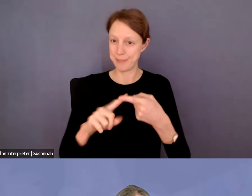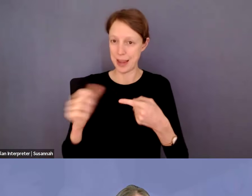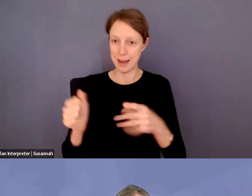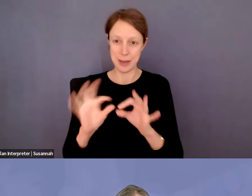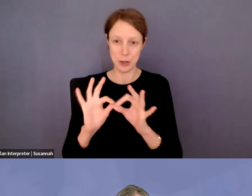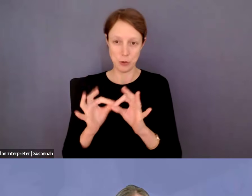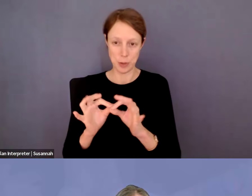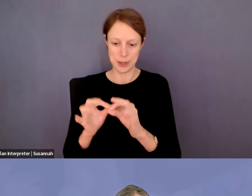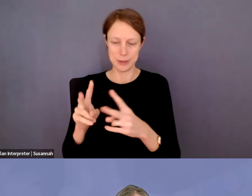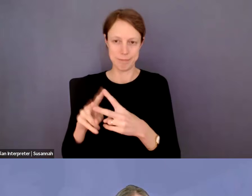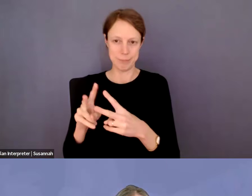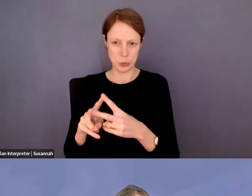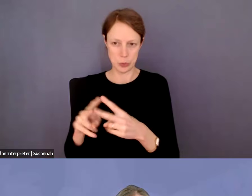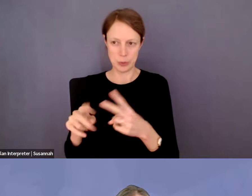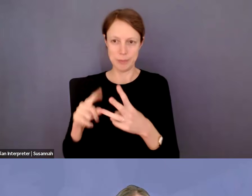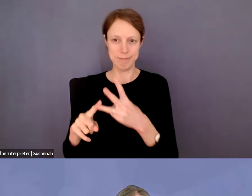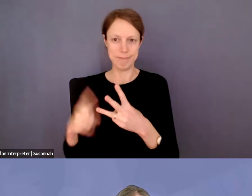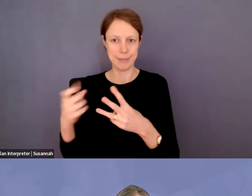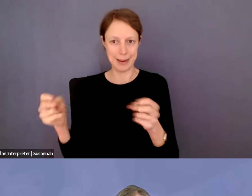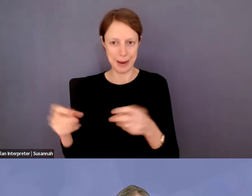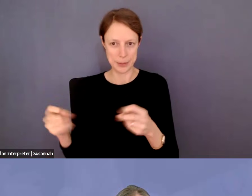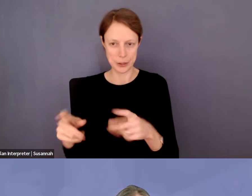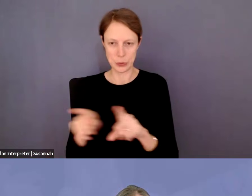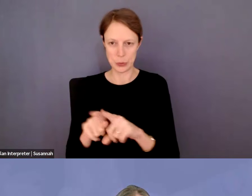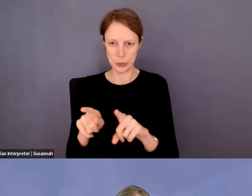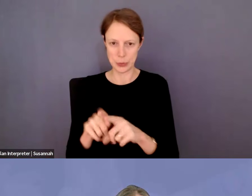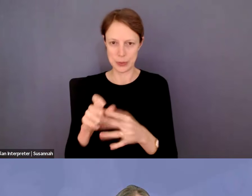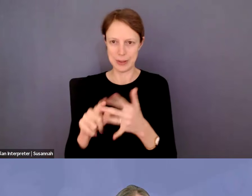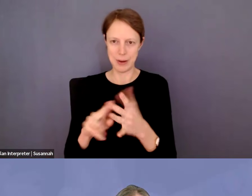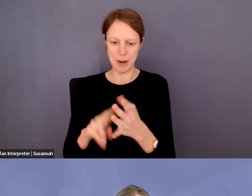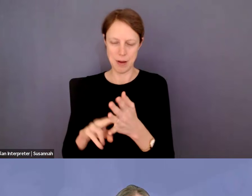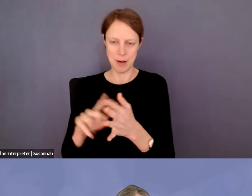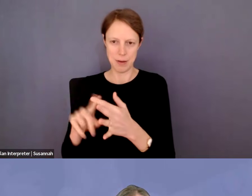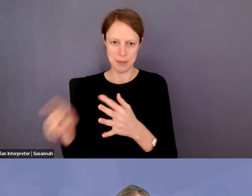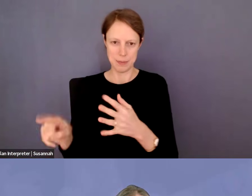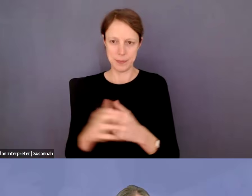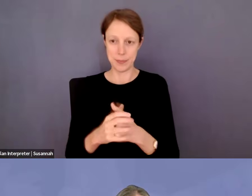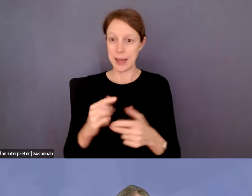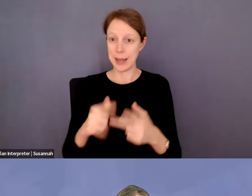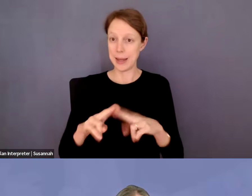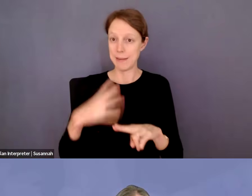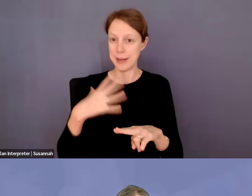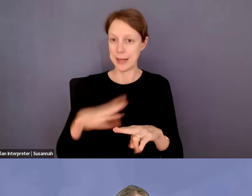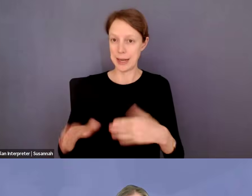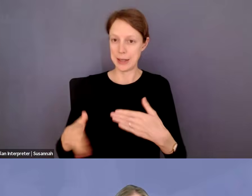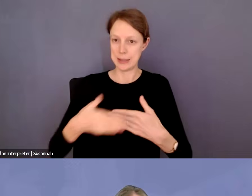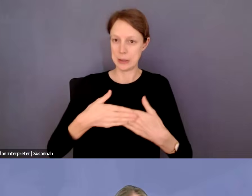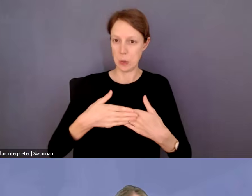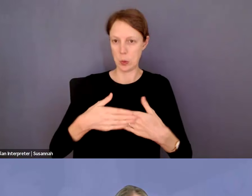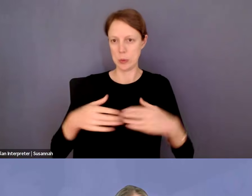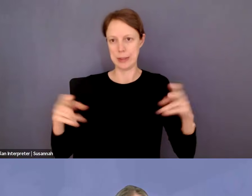supporting us with captions. If you need closed captions, please go to the bottom of your screen,